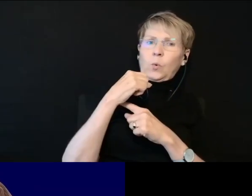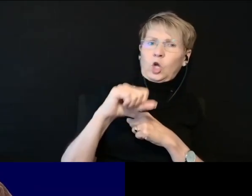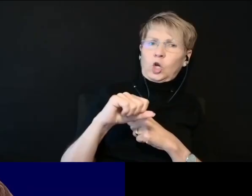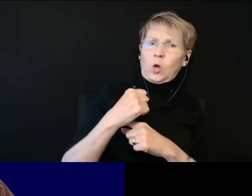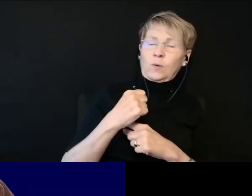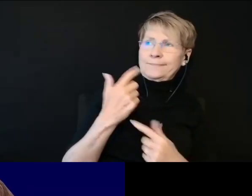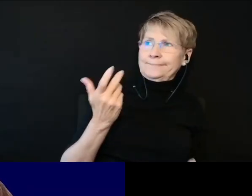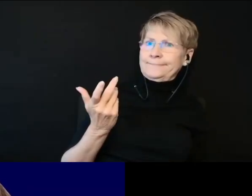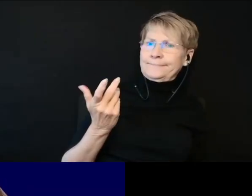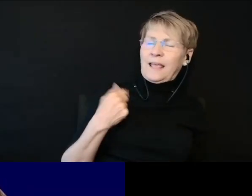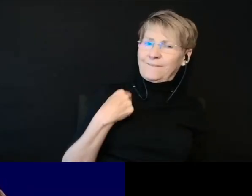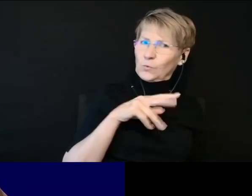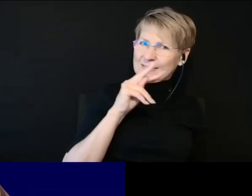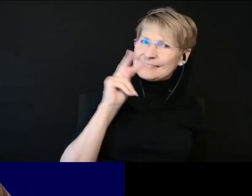Absolutely I've noticed it's more